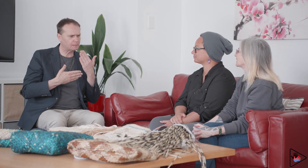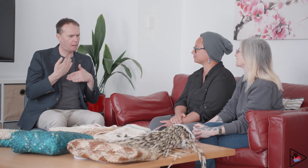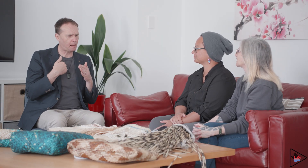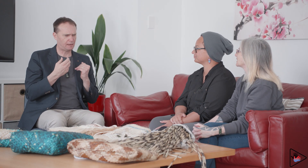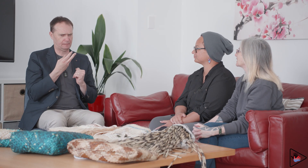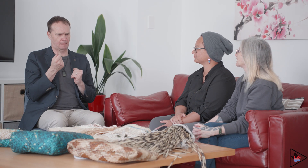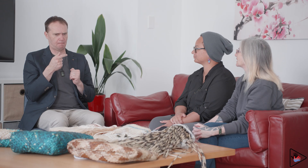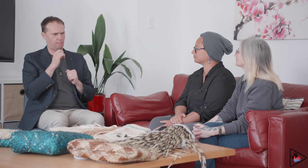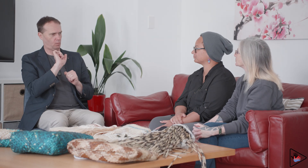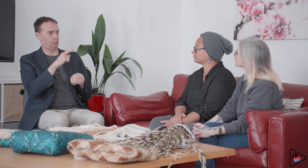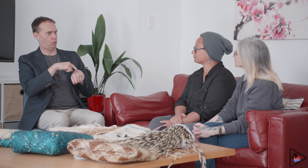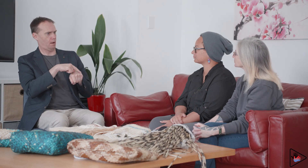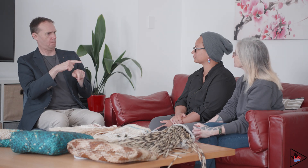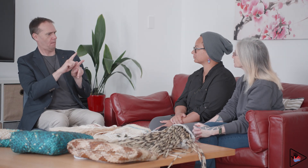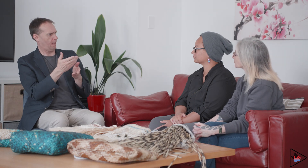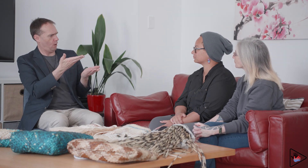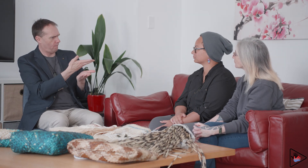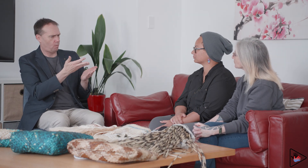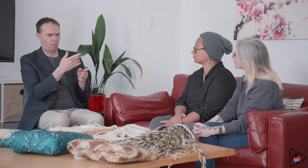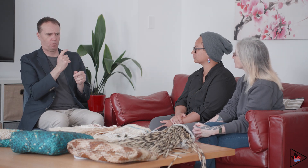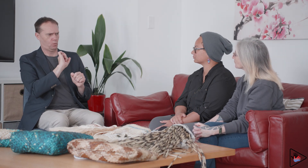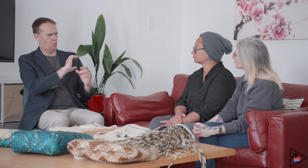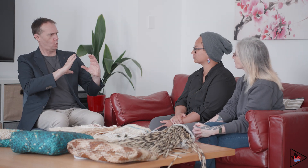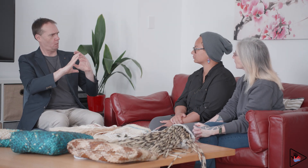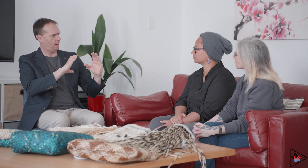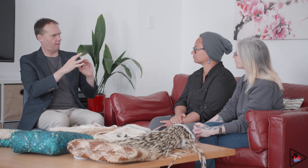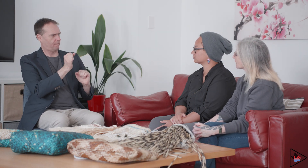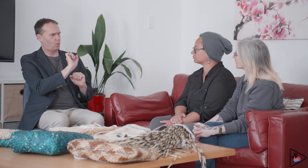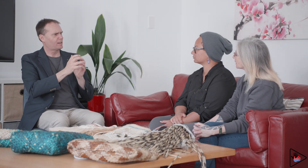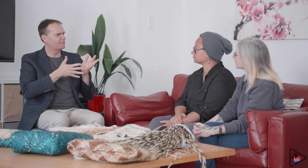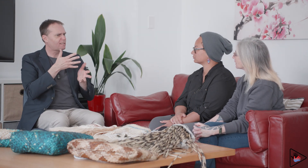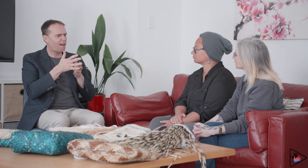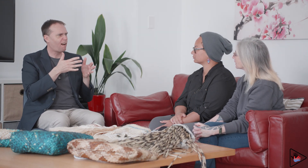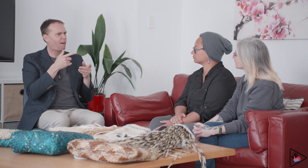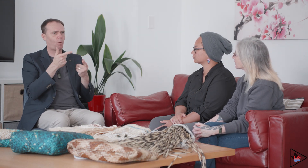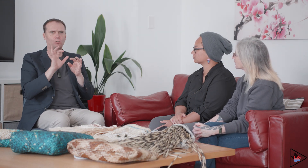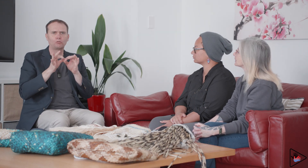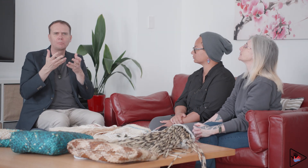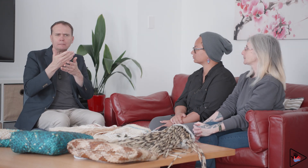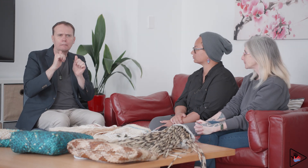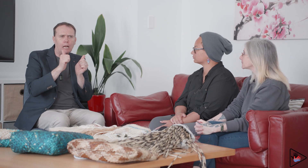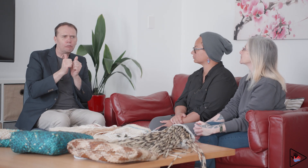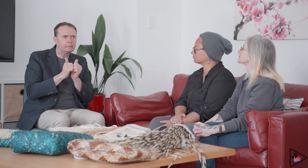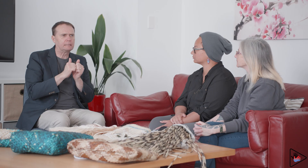So, I'm thinking also maybe you could tell us some more about your own communication. Do you have